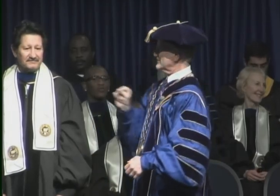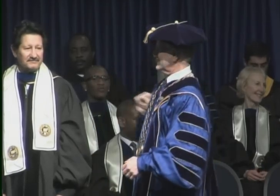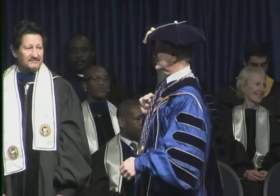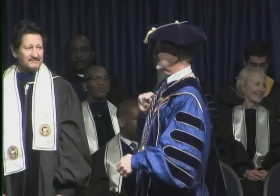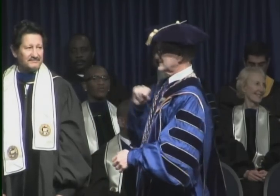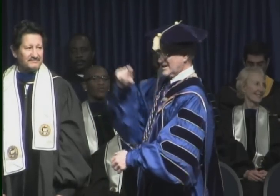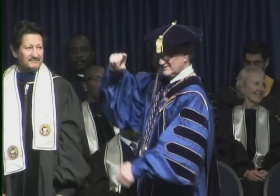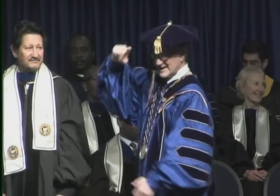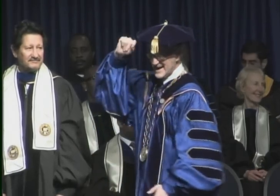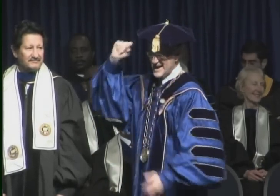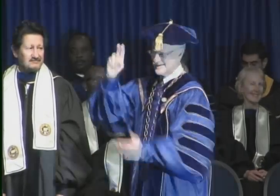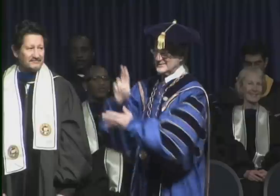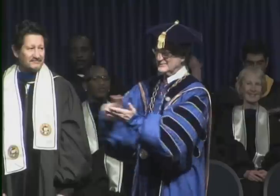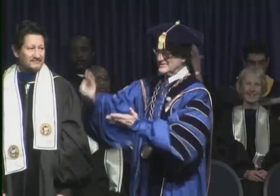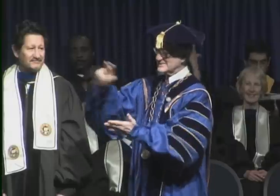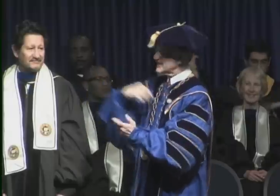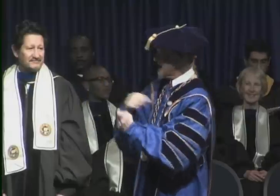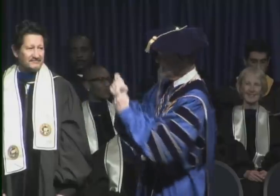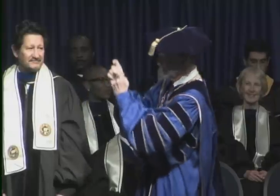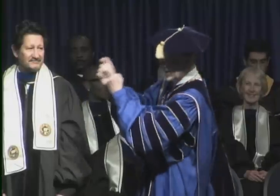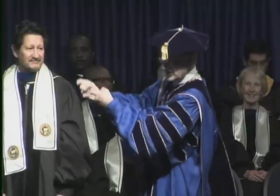of Gallaudet University,